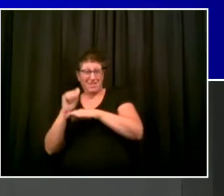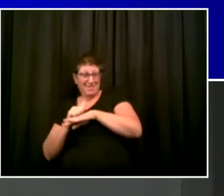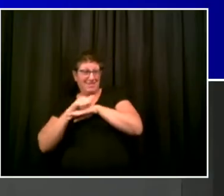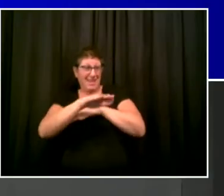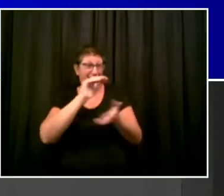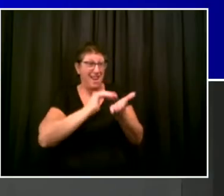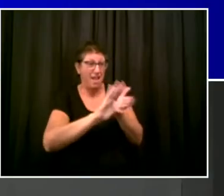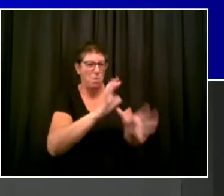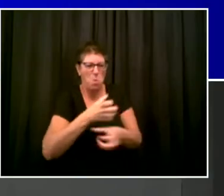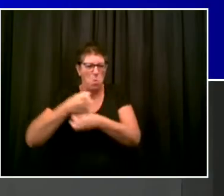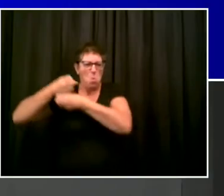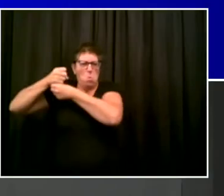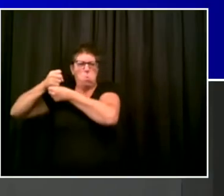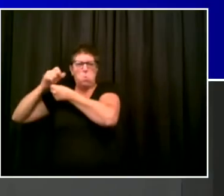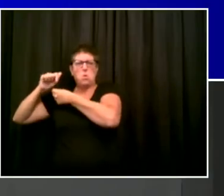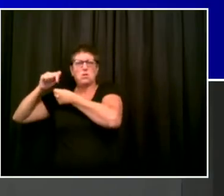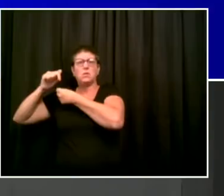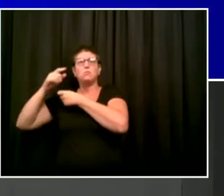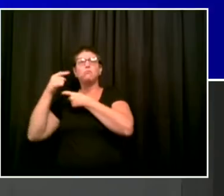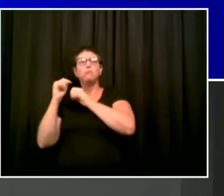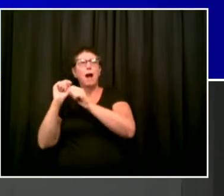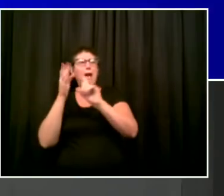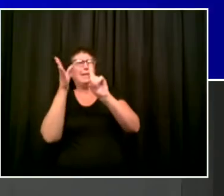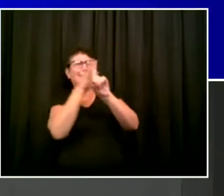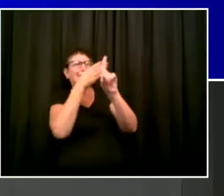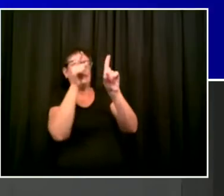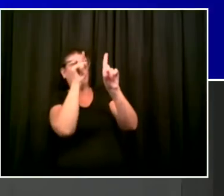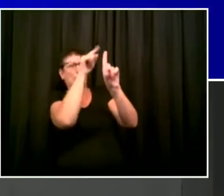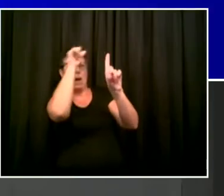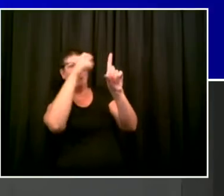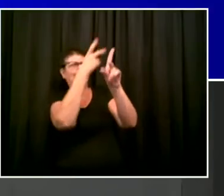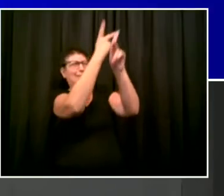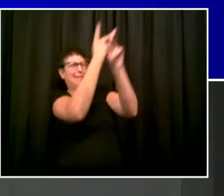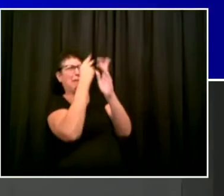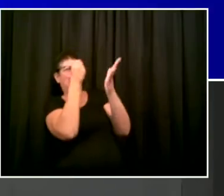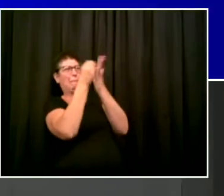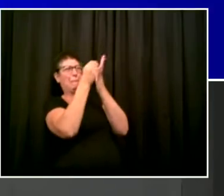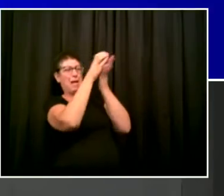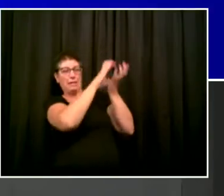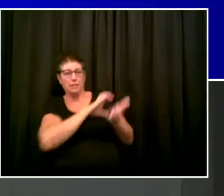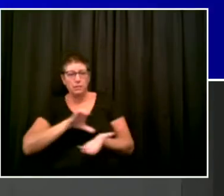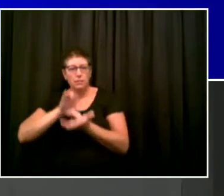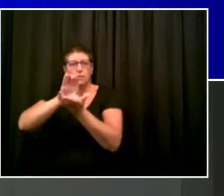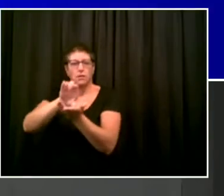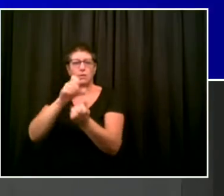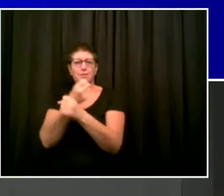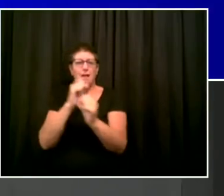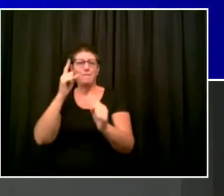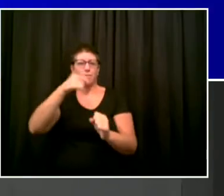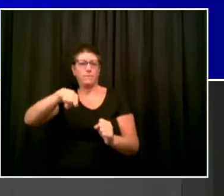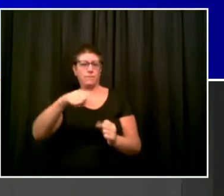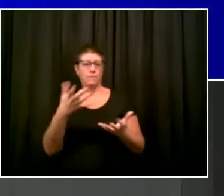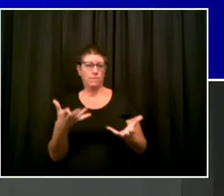AND WE WILL DO THE WORK TOGETHER TO CONVINCE ALBANY THAT WE NEED THEM. WE NEED THEM TO